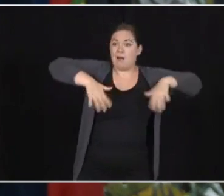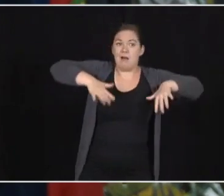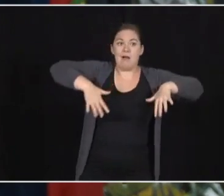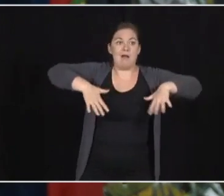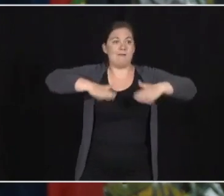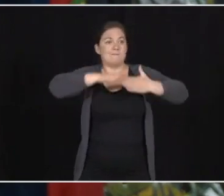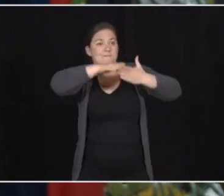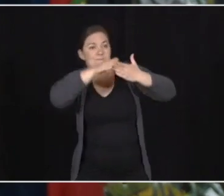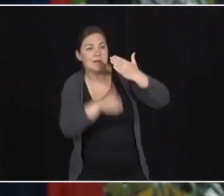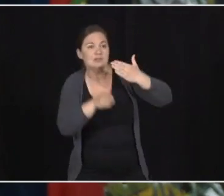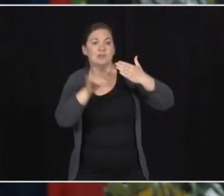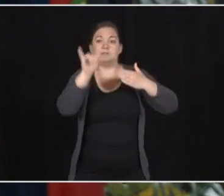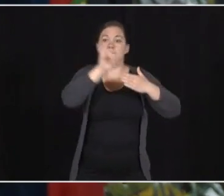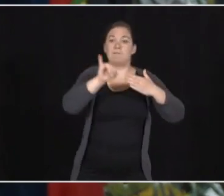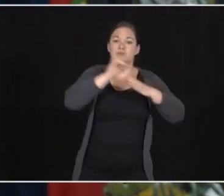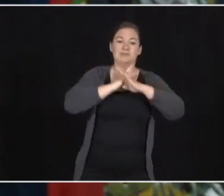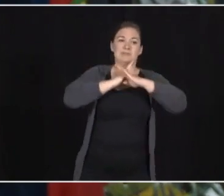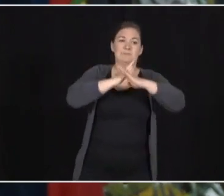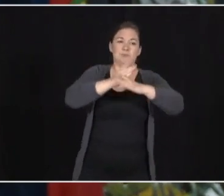and ensure appropriate staffing levels.